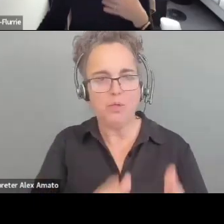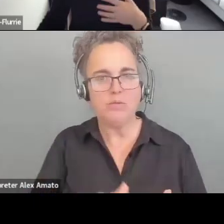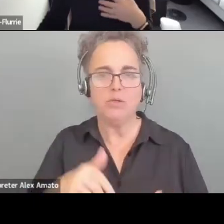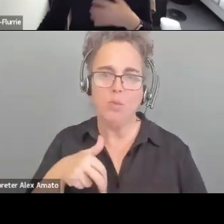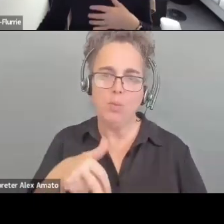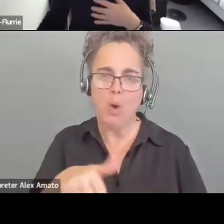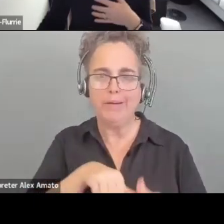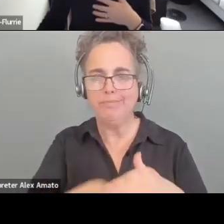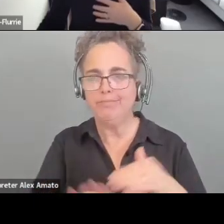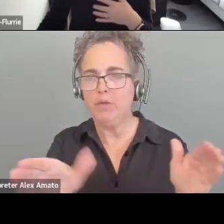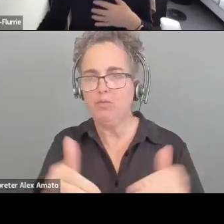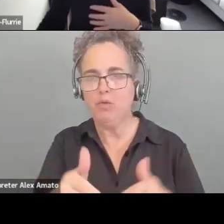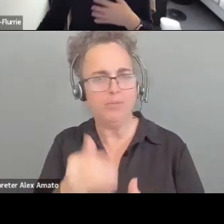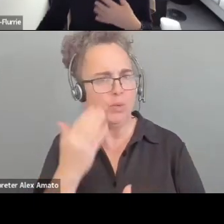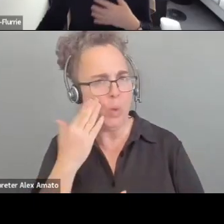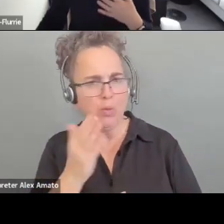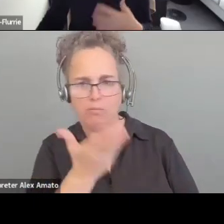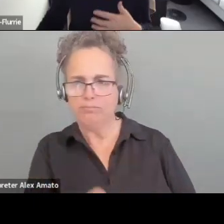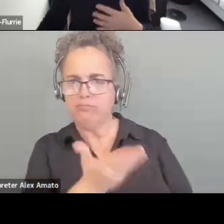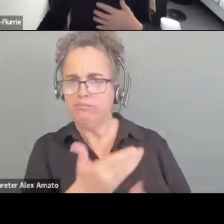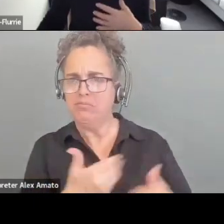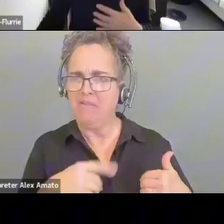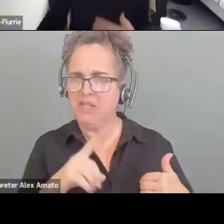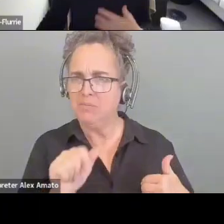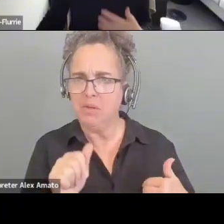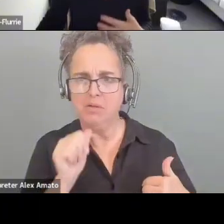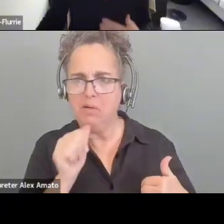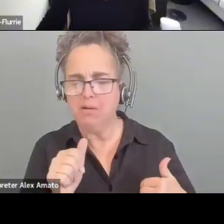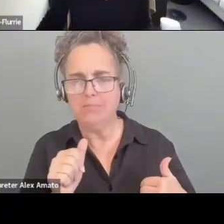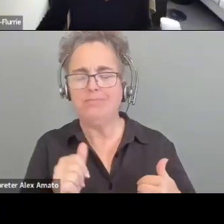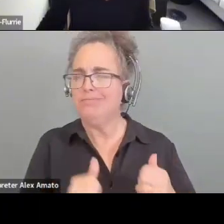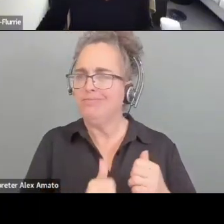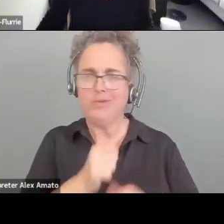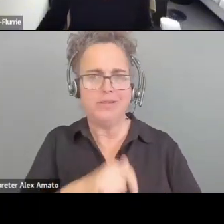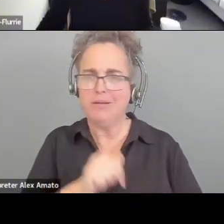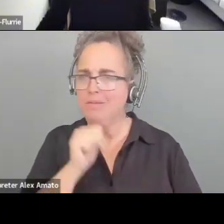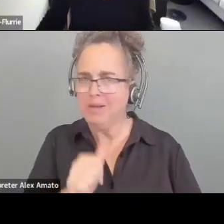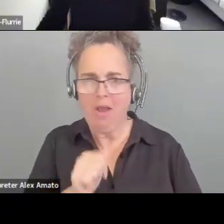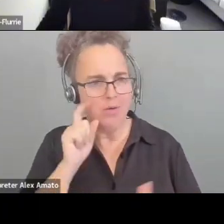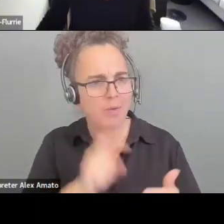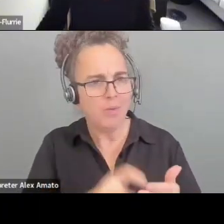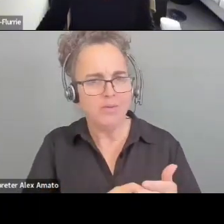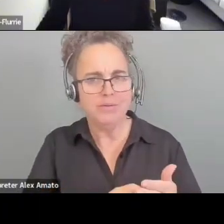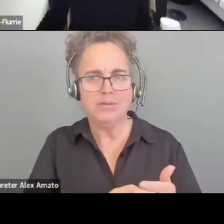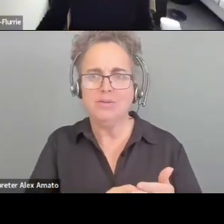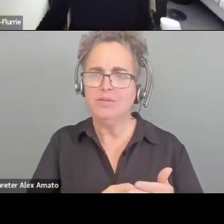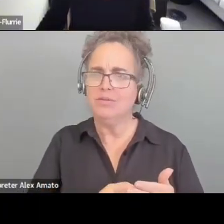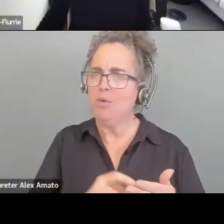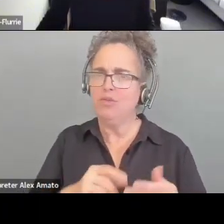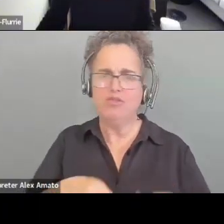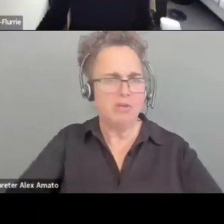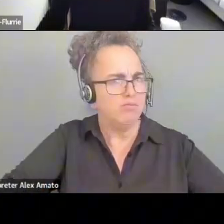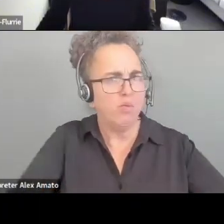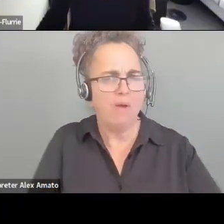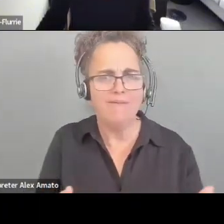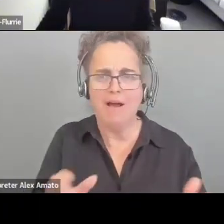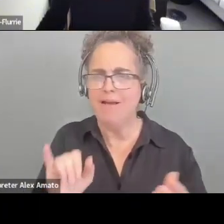has a disability. It's one of the most important things I say to anyone, be inclusive at all times.